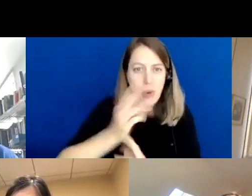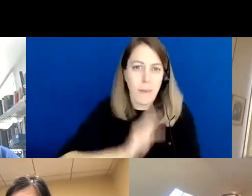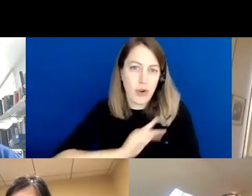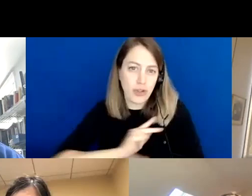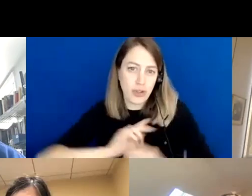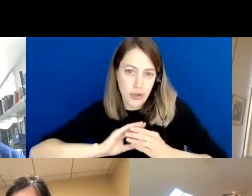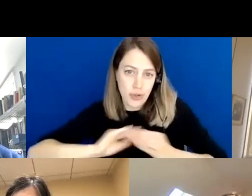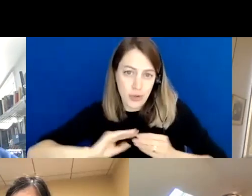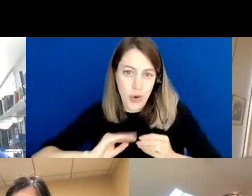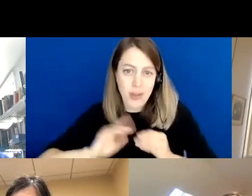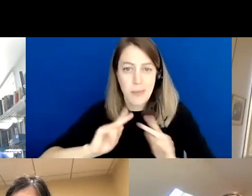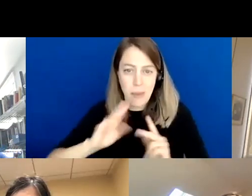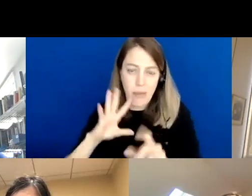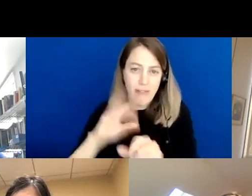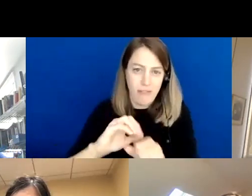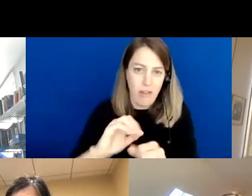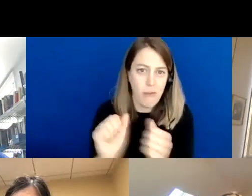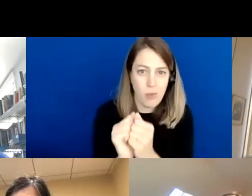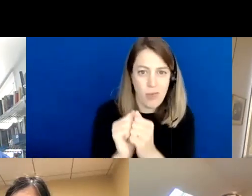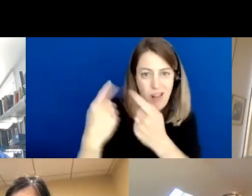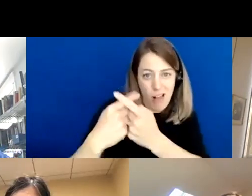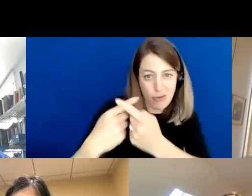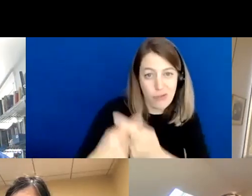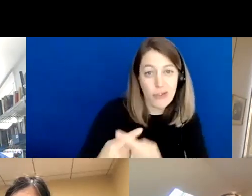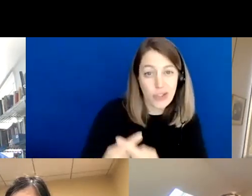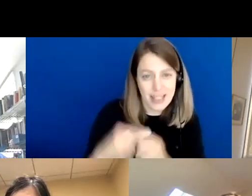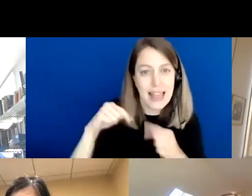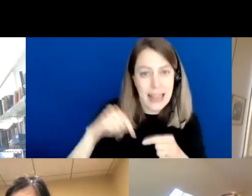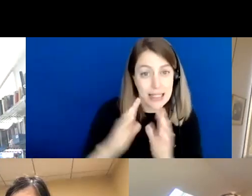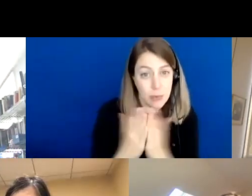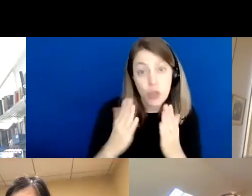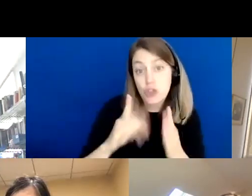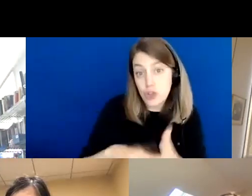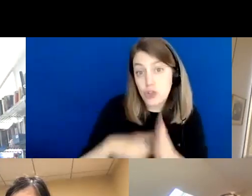This book starts with a story and they're woven throughout in the text